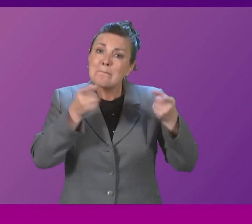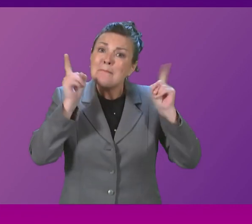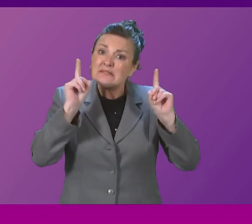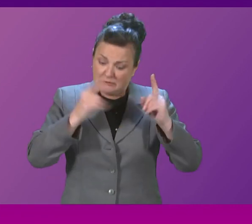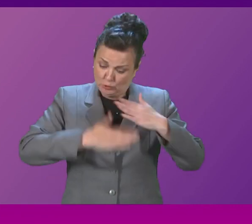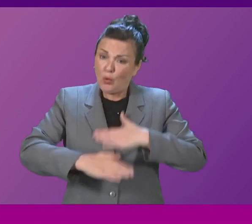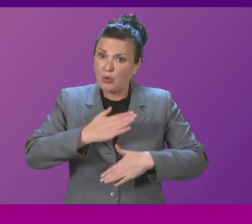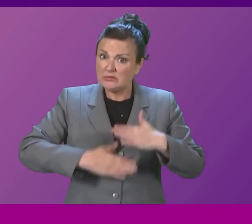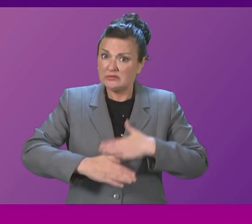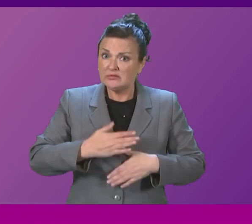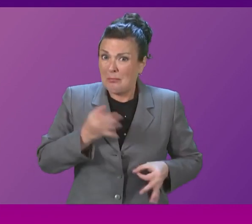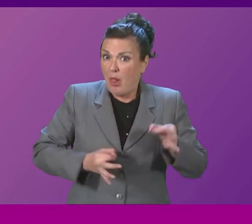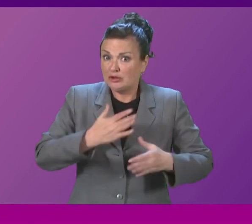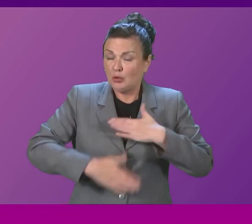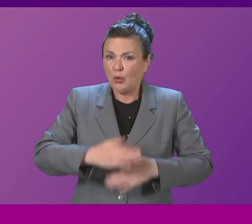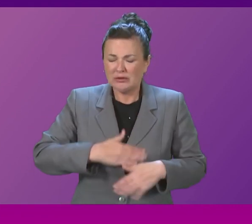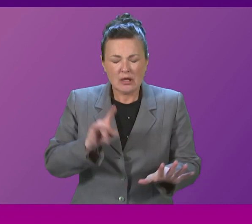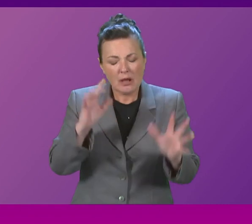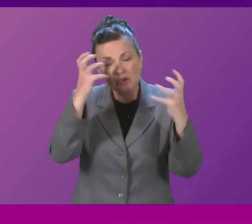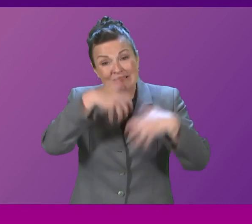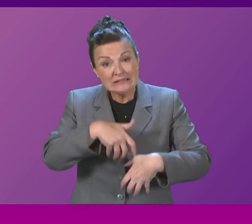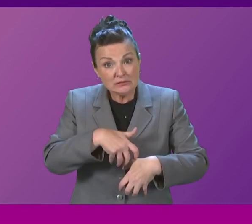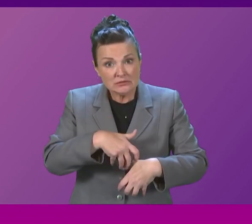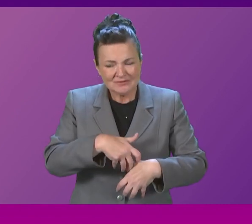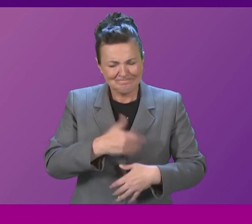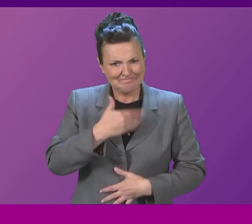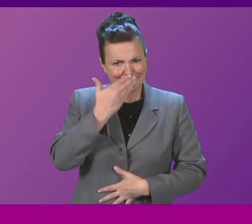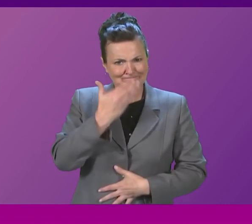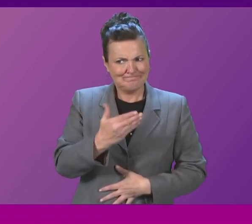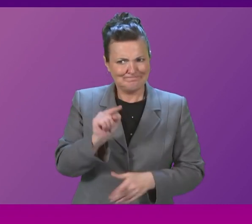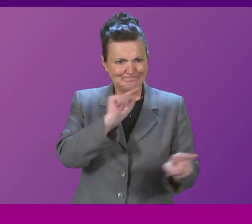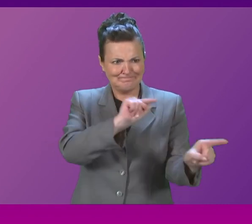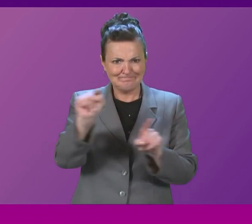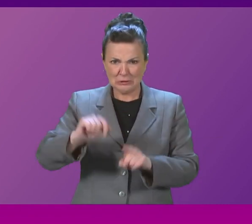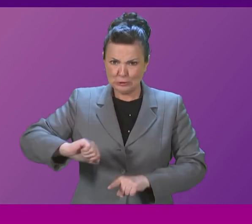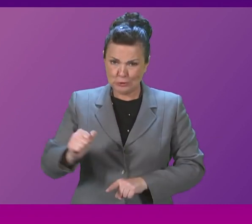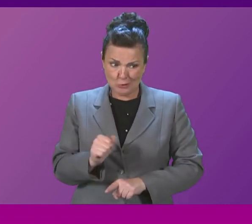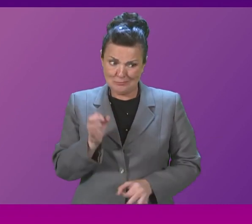Presiding Officer, I am concerned that a perceived lack of integrity by Scottish ministers in